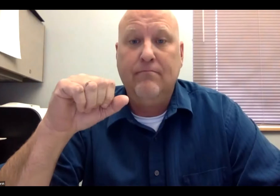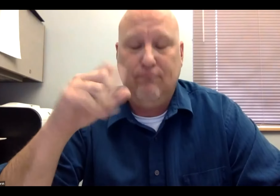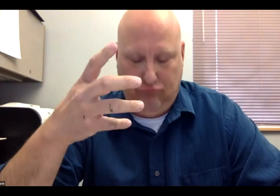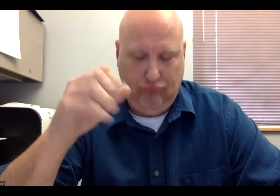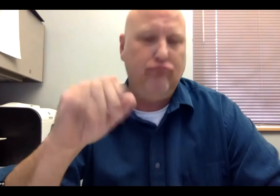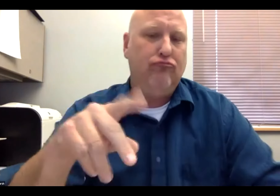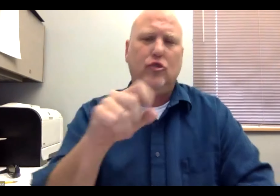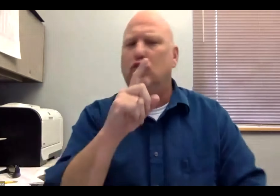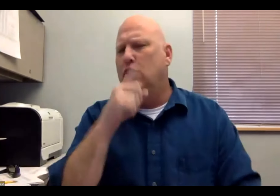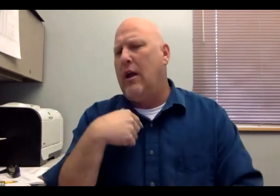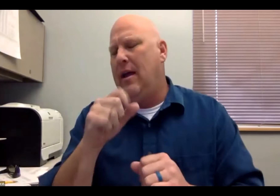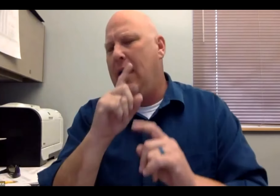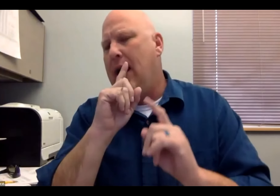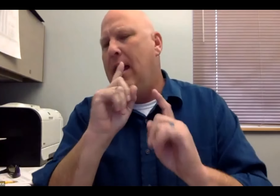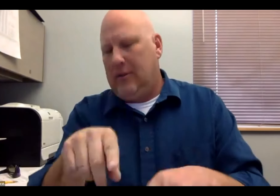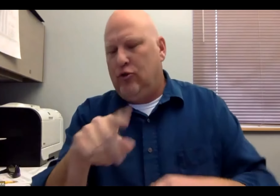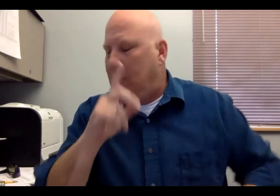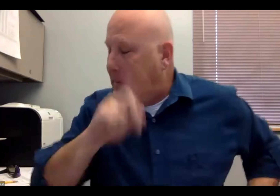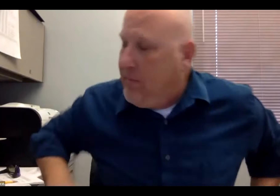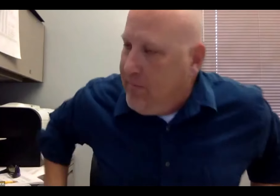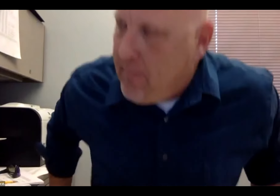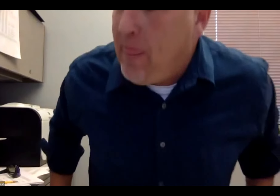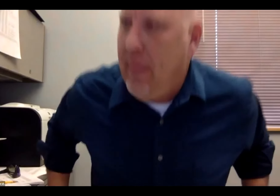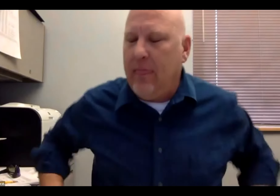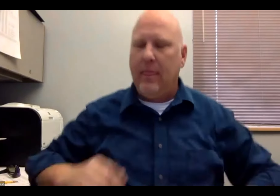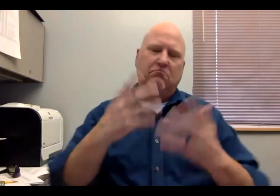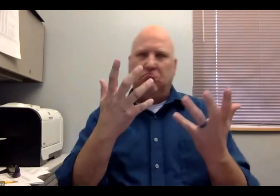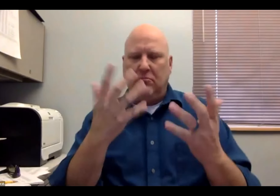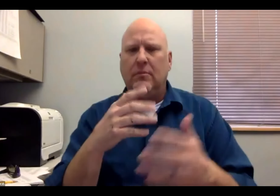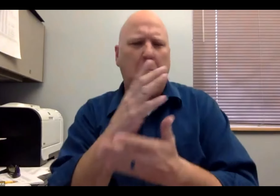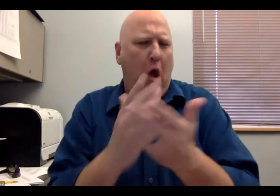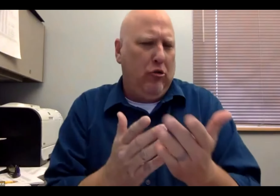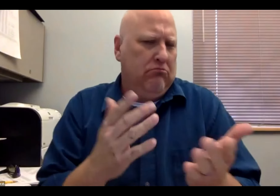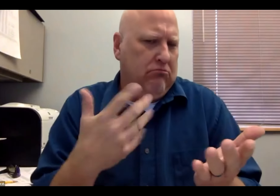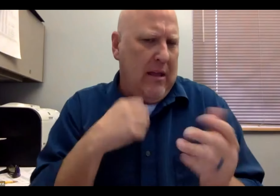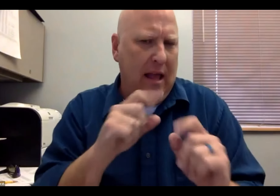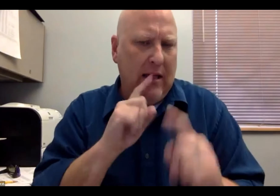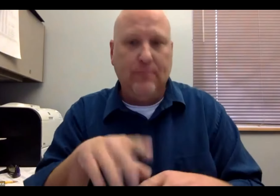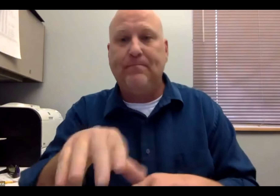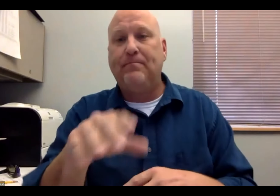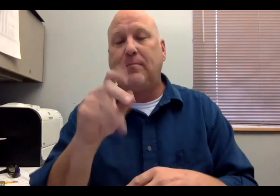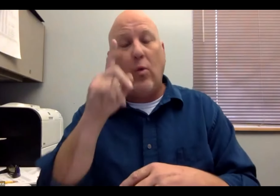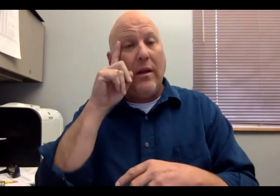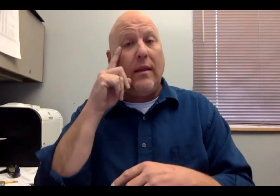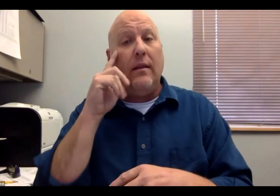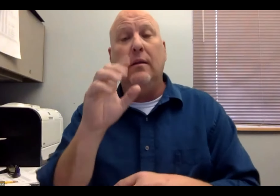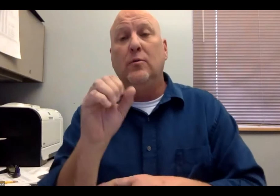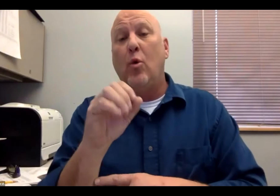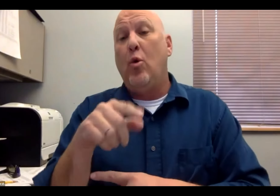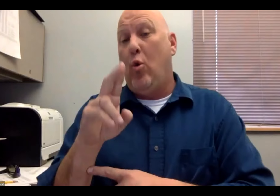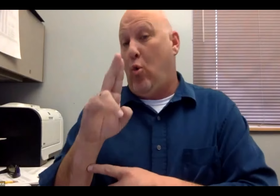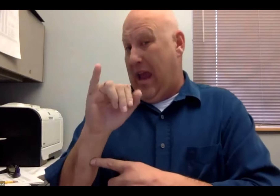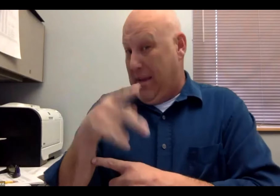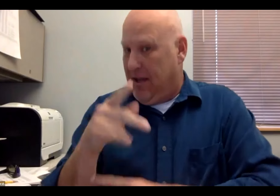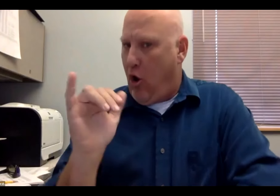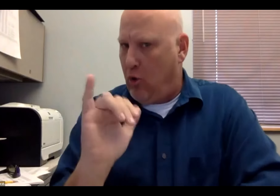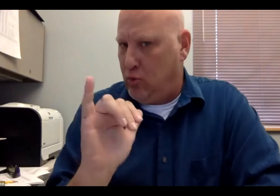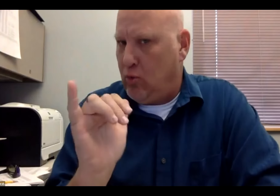work with educational interpreters. >> Trenton: Sure I can answer that. Well partly.